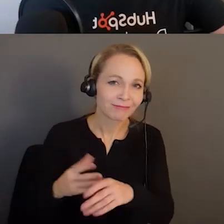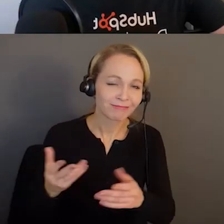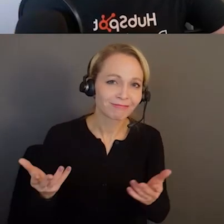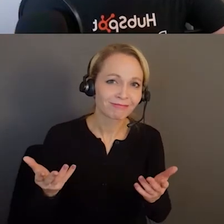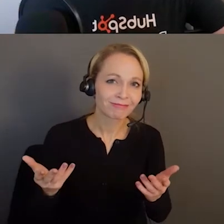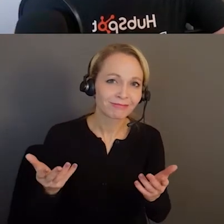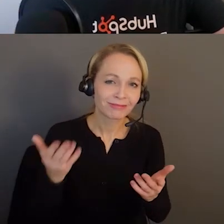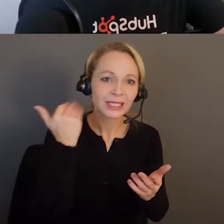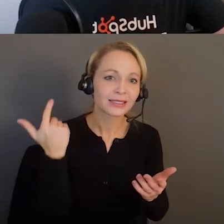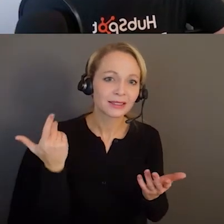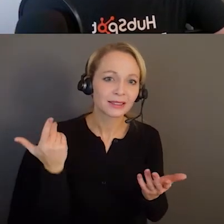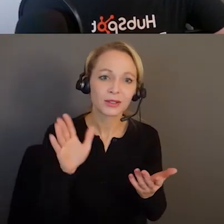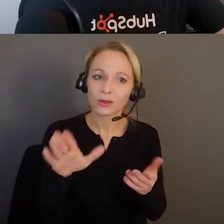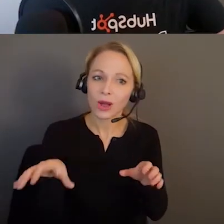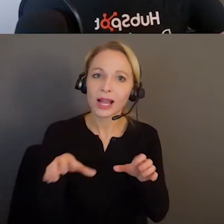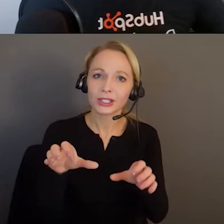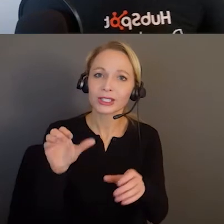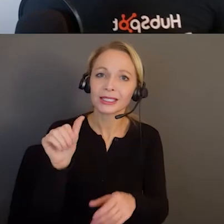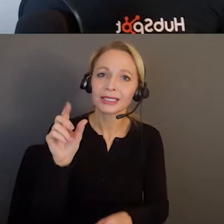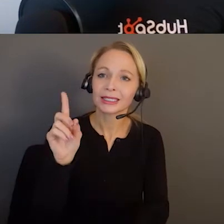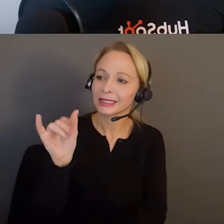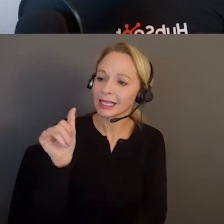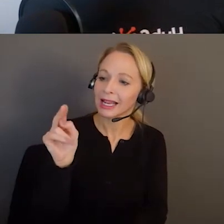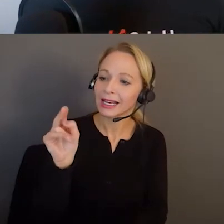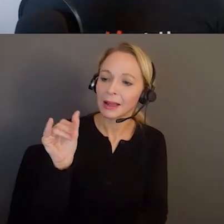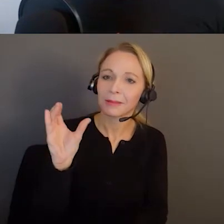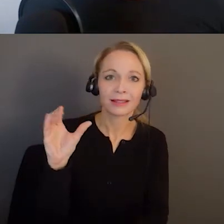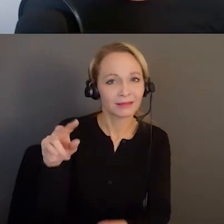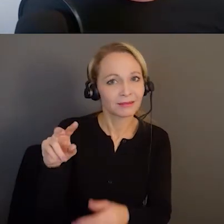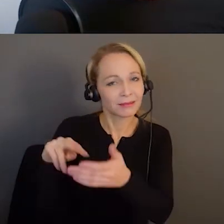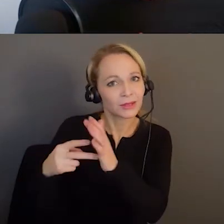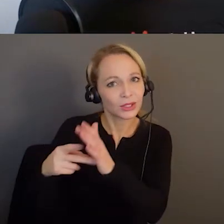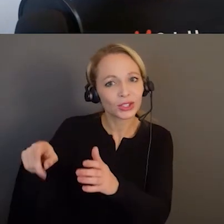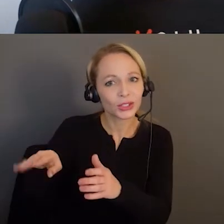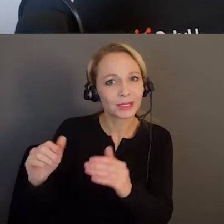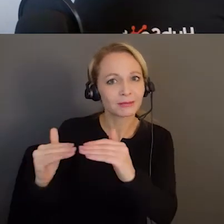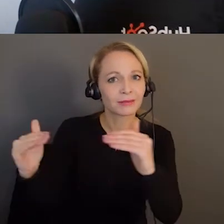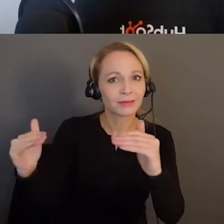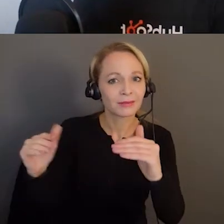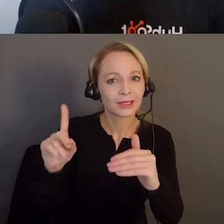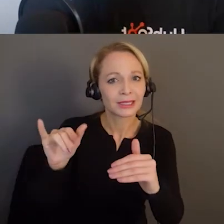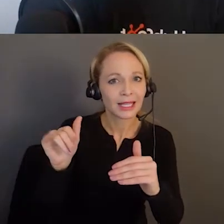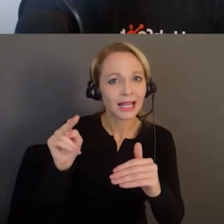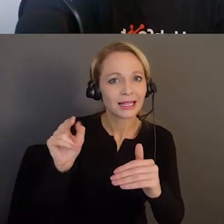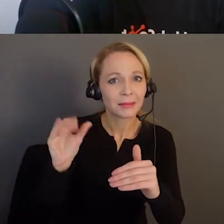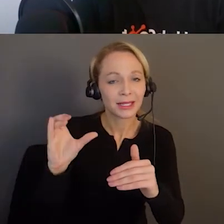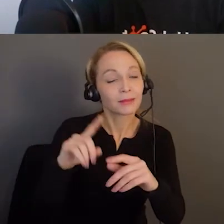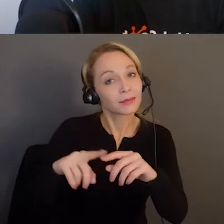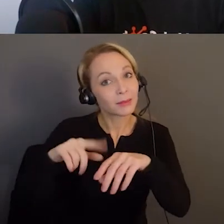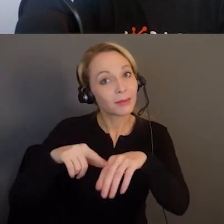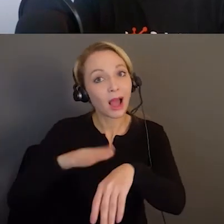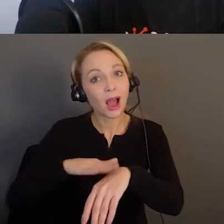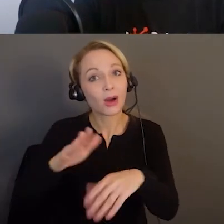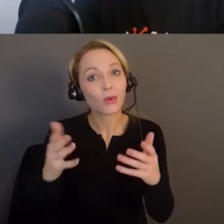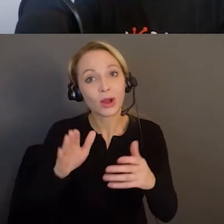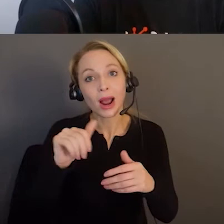OF COURSE, BECAUSE YOUR ACTION IS DYNAMIC. SHOULD BE DYNAMIC.